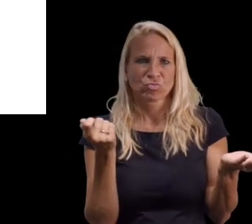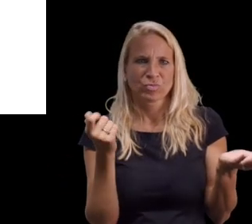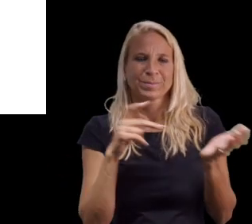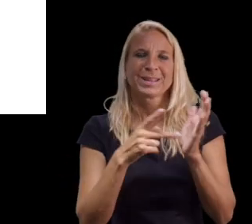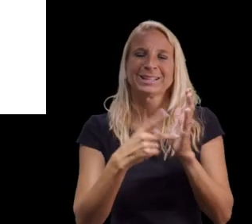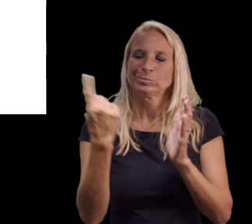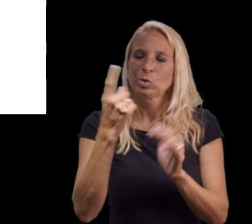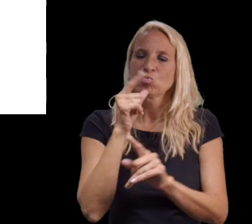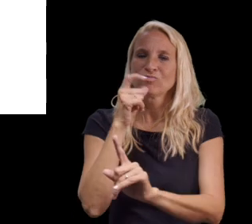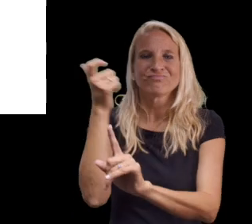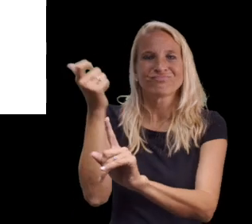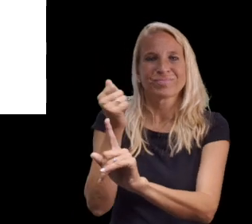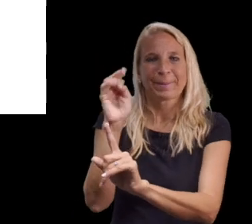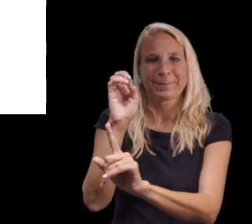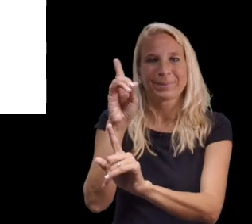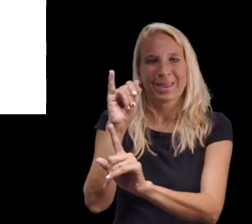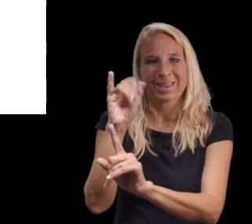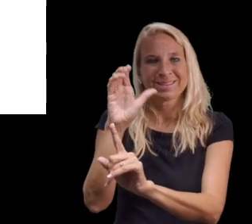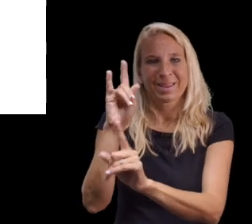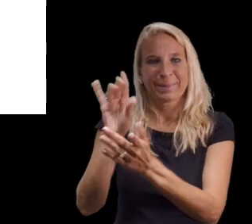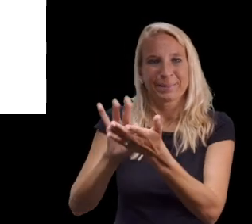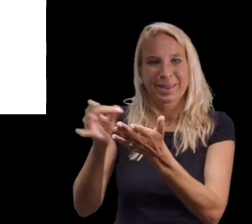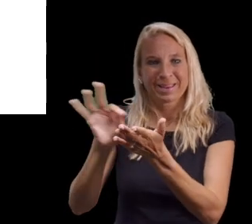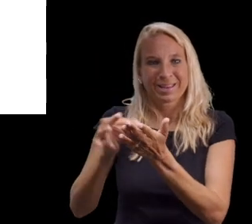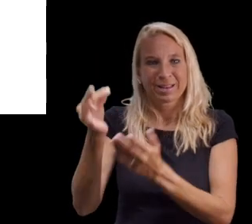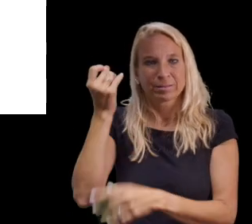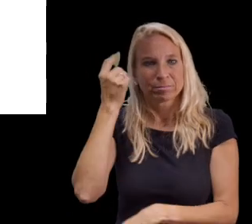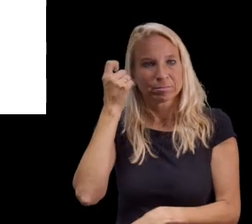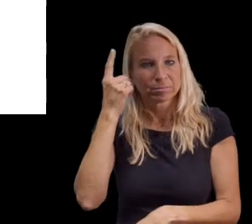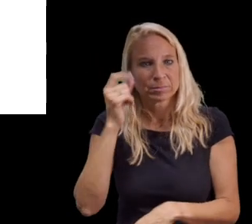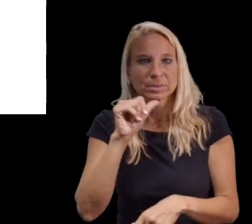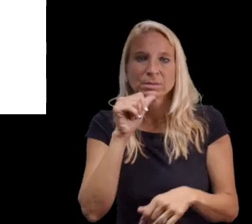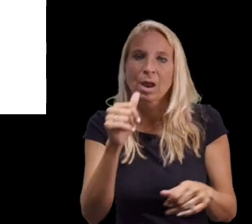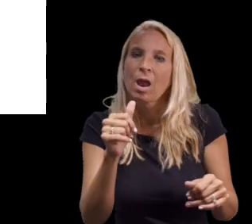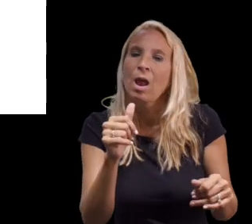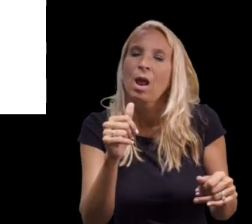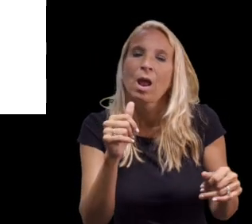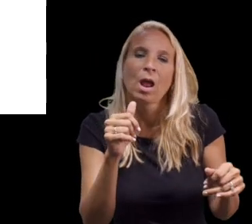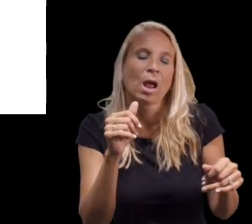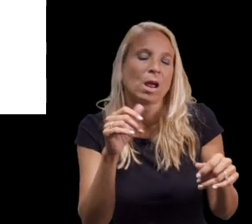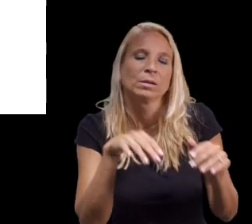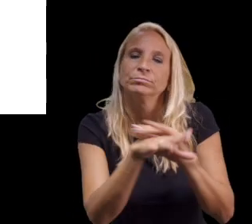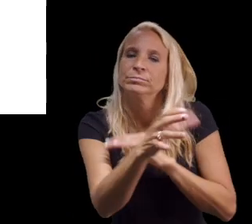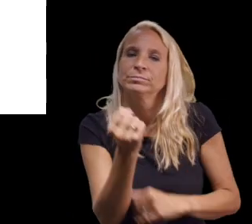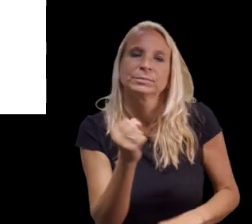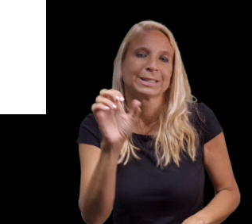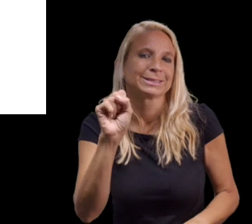to access Medicaid but not able to access supplemental security income payments.